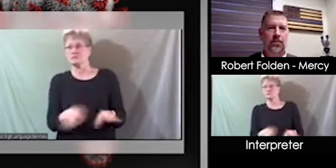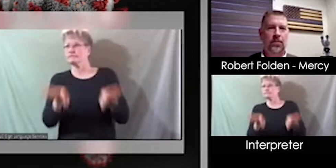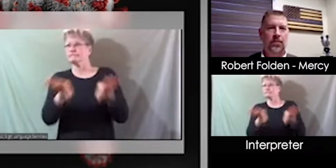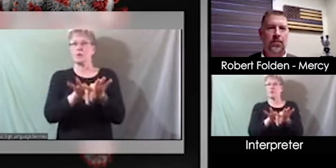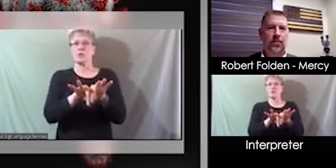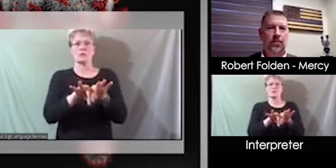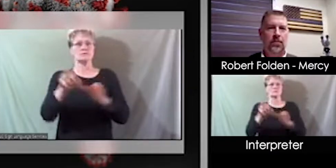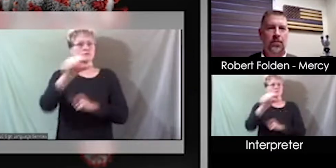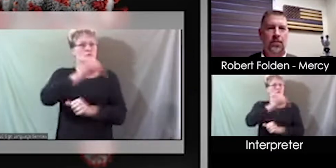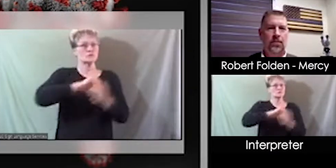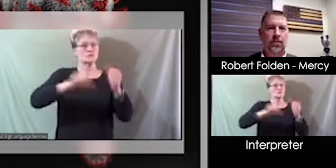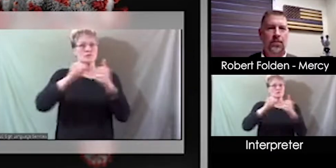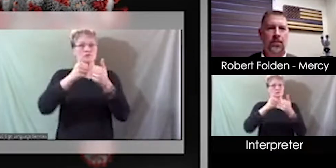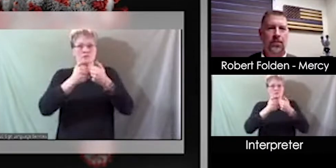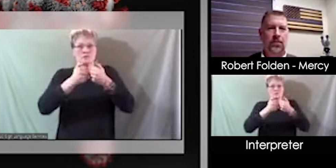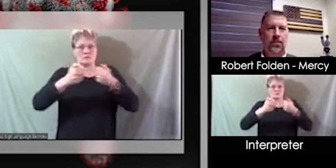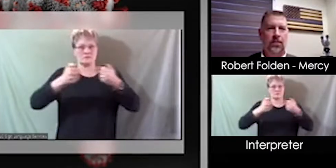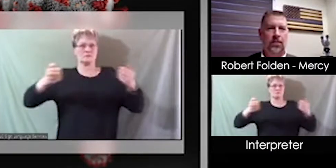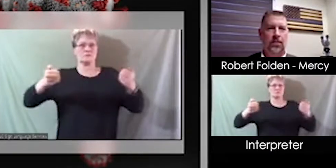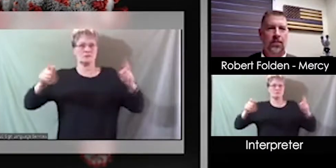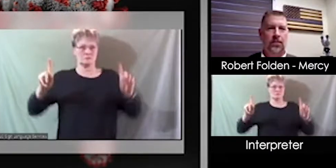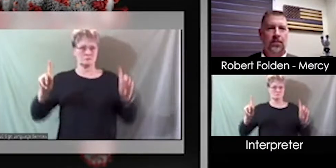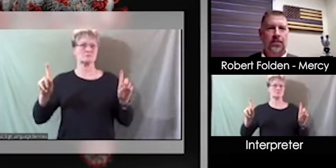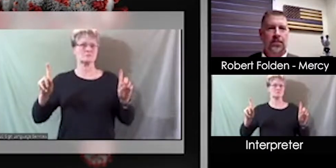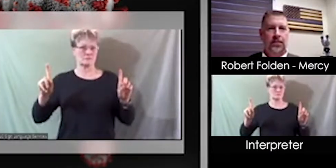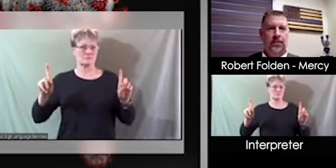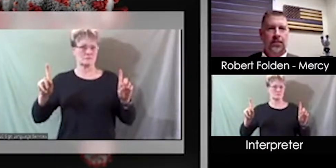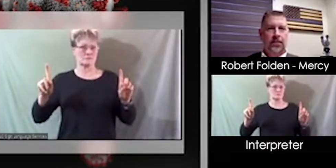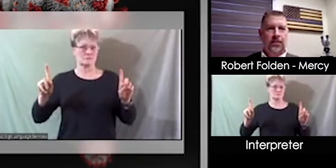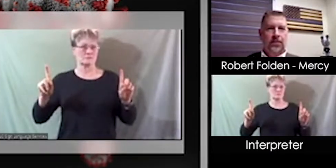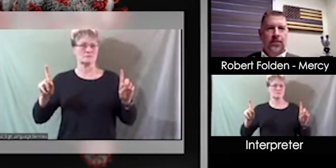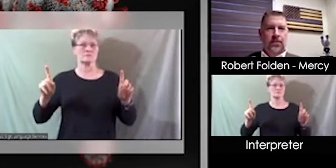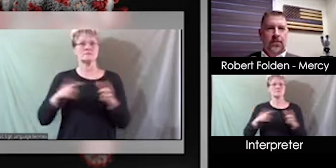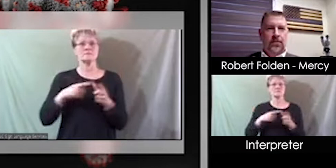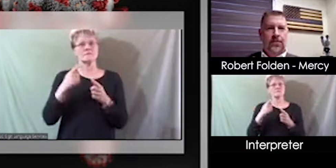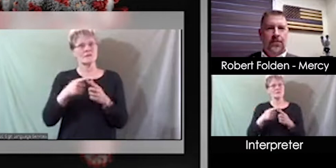push out the peak and our number of cases here in the county so that our